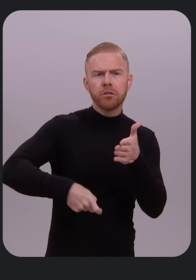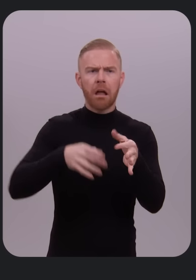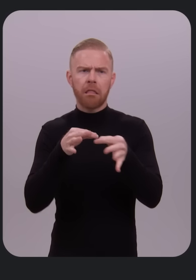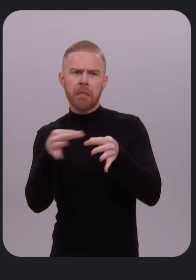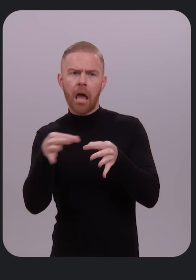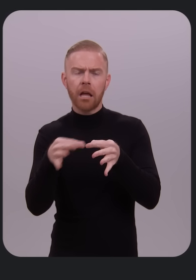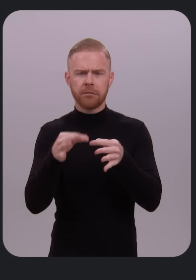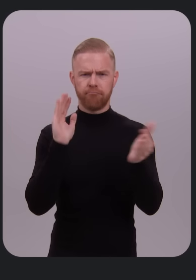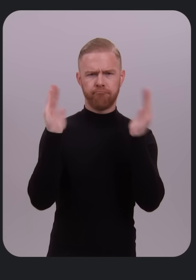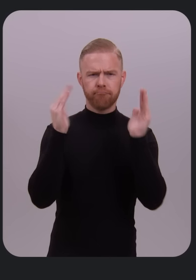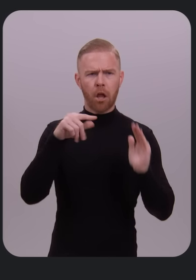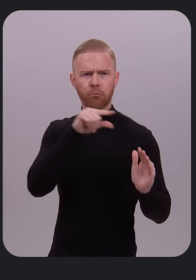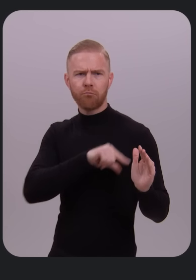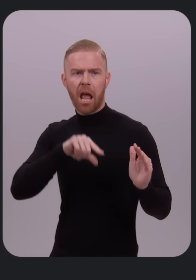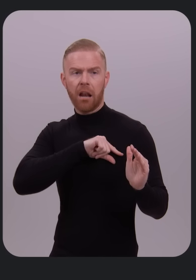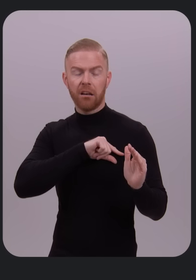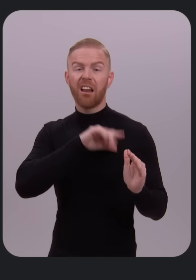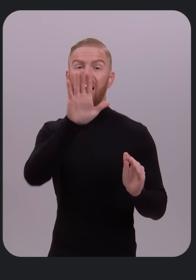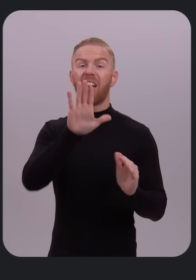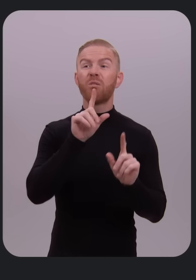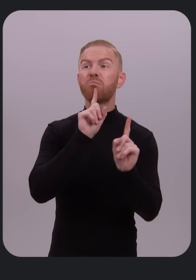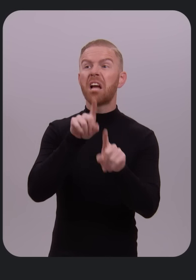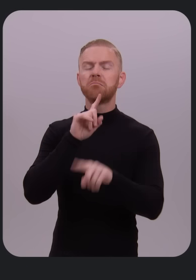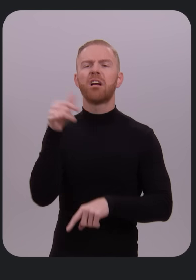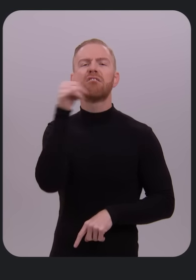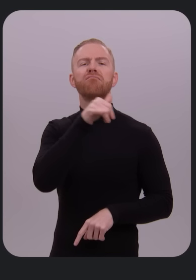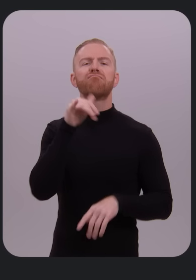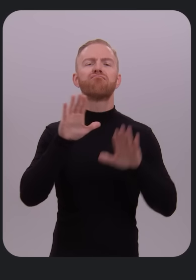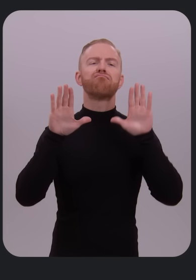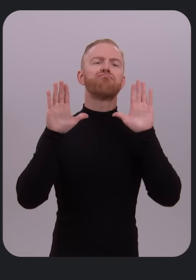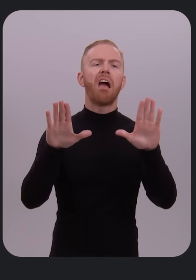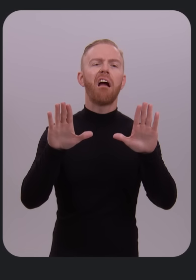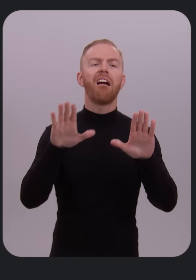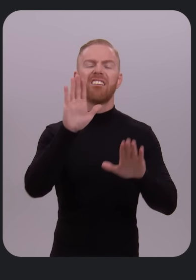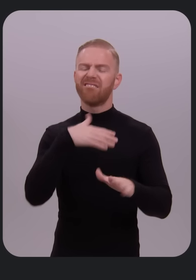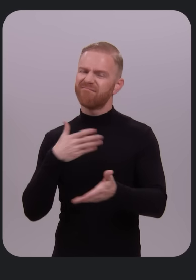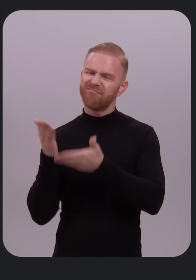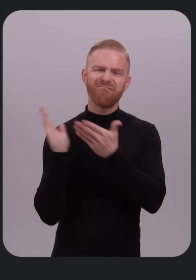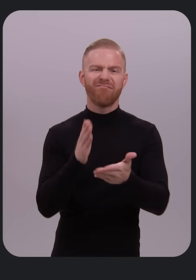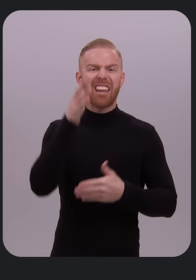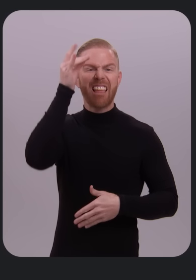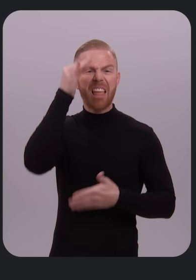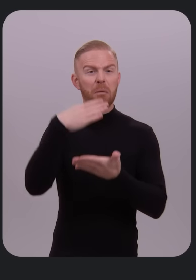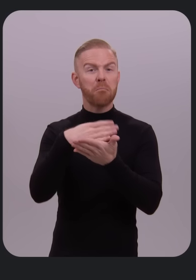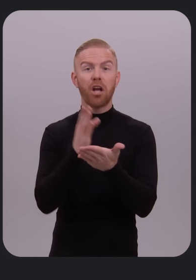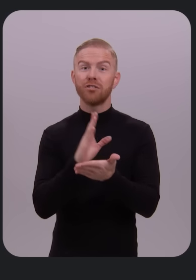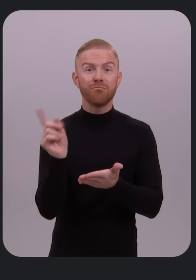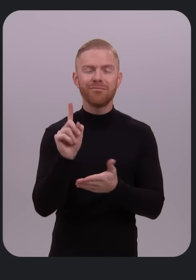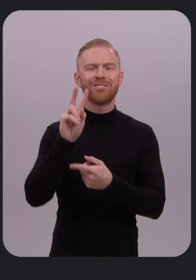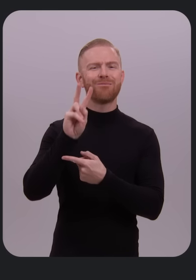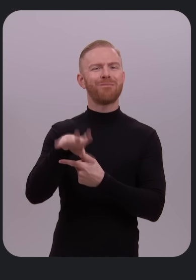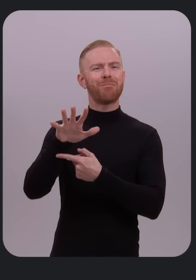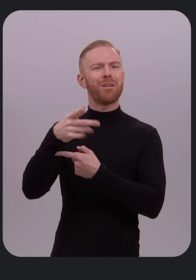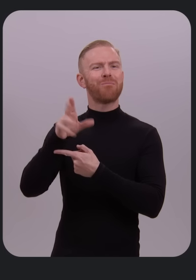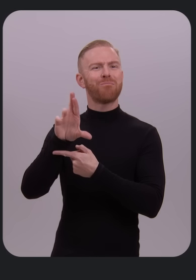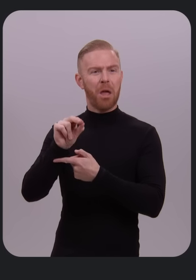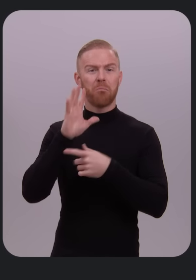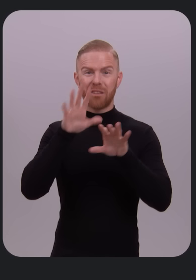and the response was great. So we're bringing thinking budgets to 2.5 Pro, which will roll out in the coming weeks,